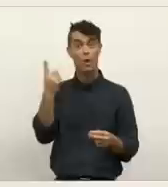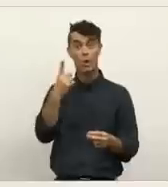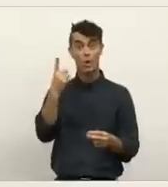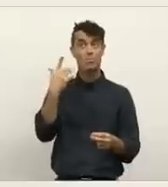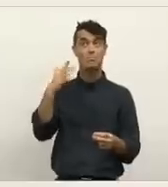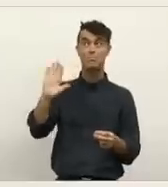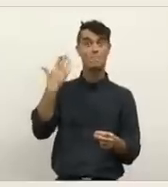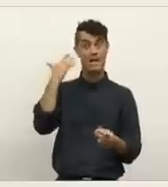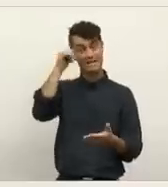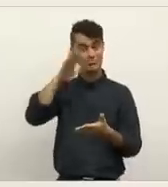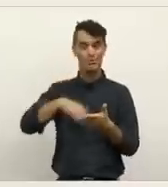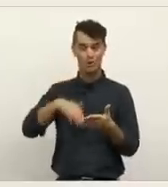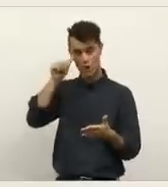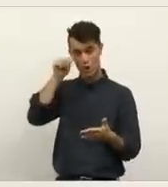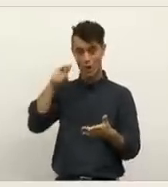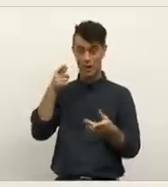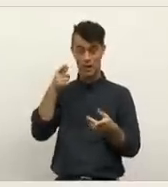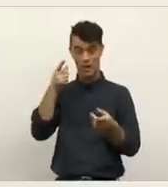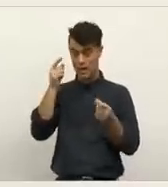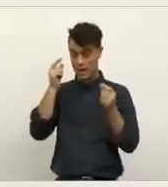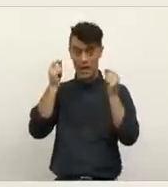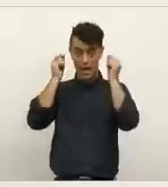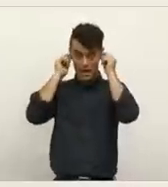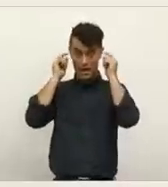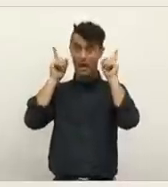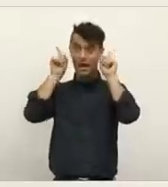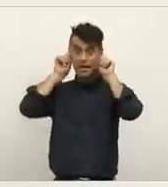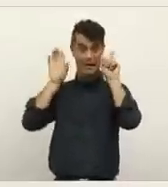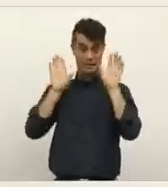getting them to stay, making sure you don't lose things,